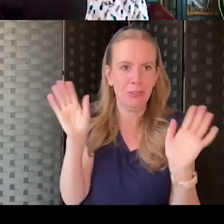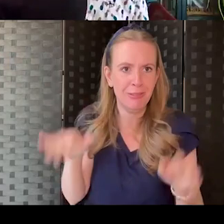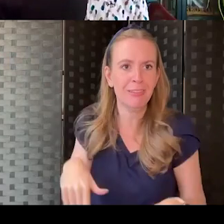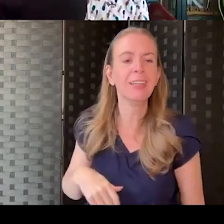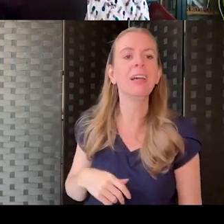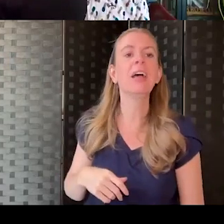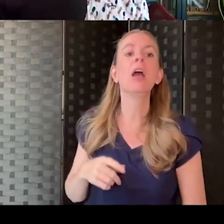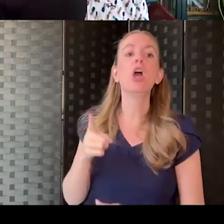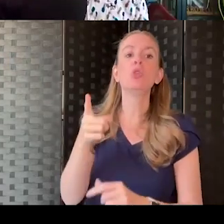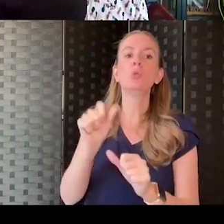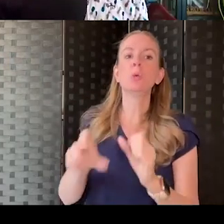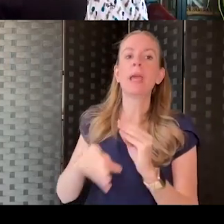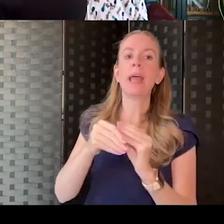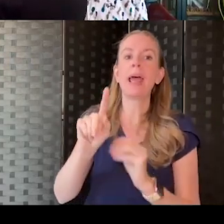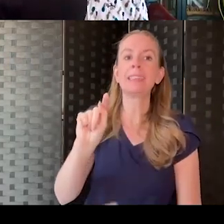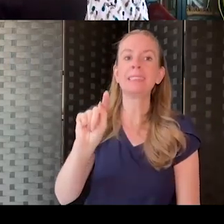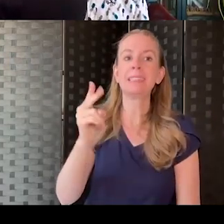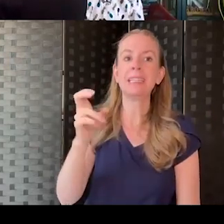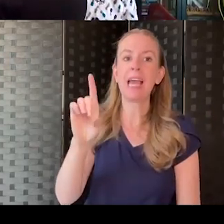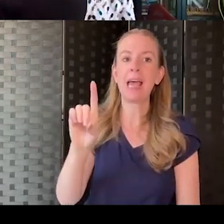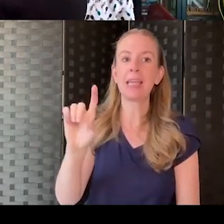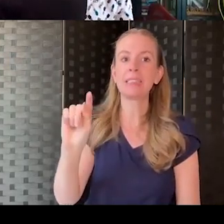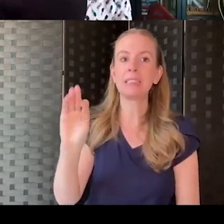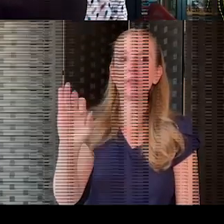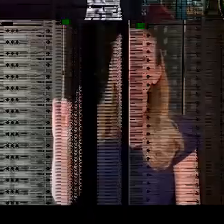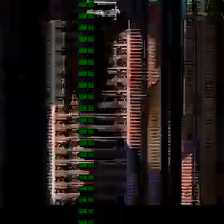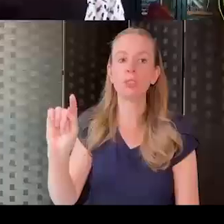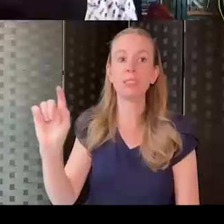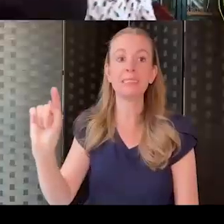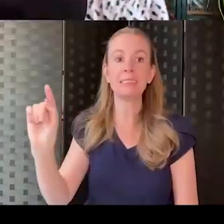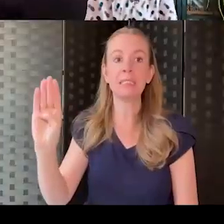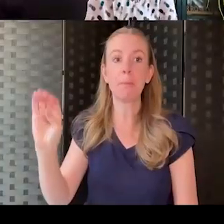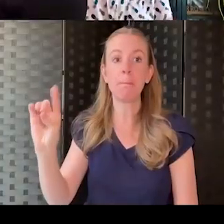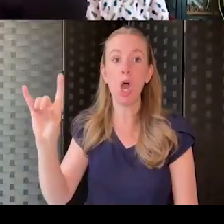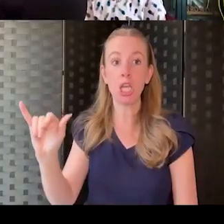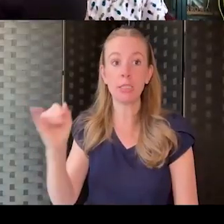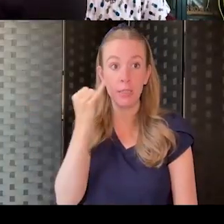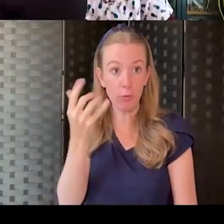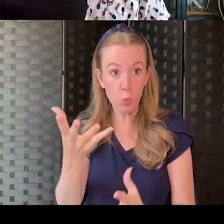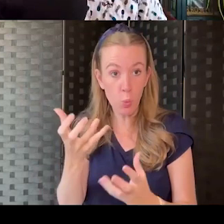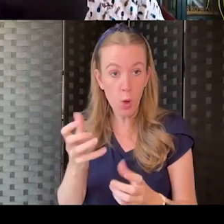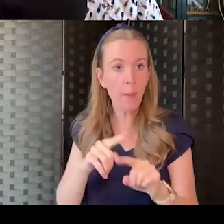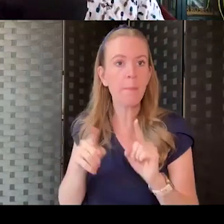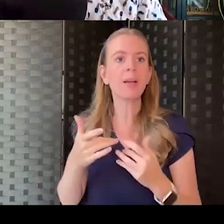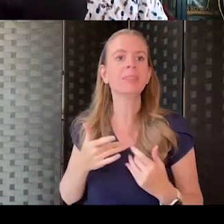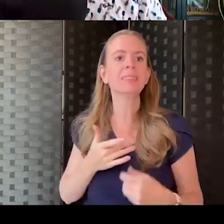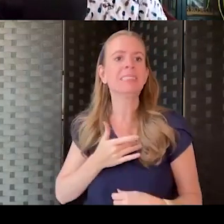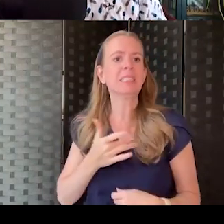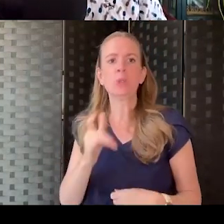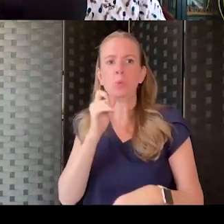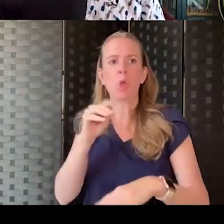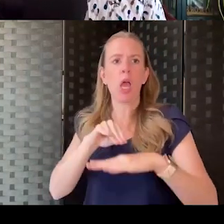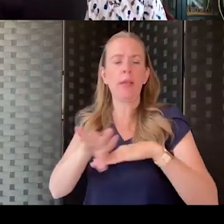thead, a tfoot, tbody, and colgroup elements, but generally, they don't impact how it is exposed.